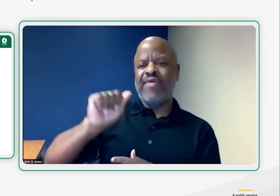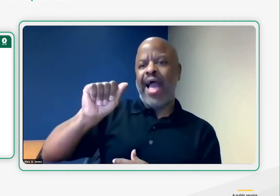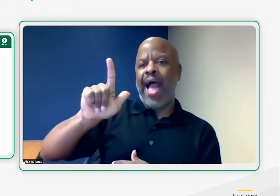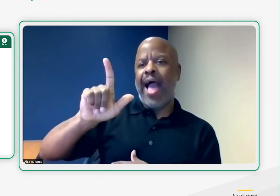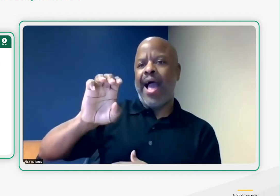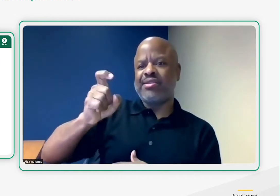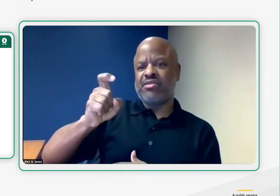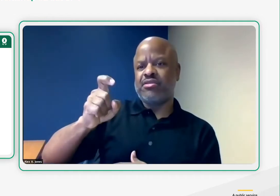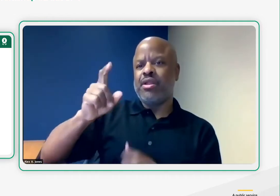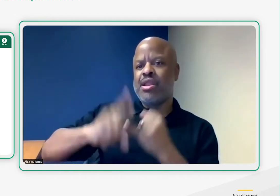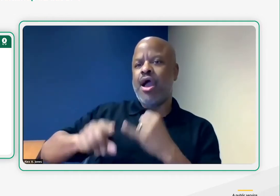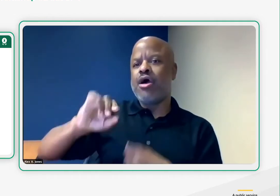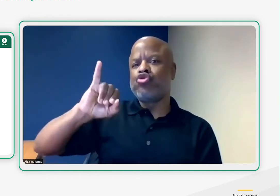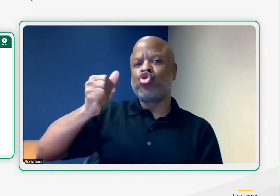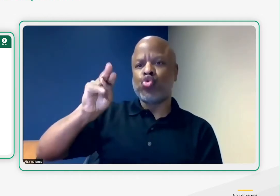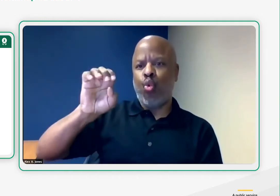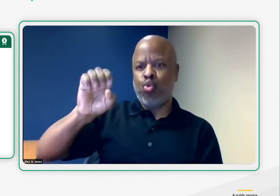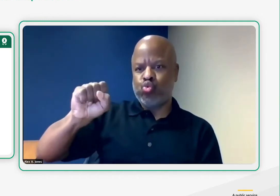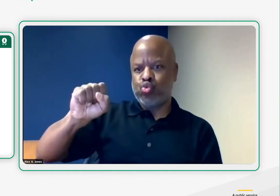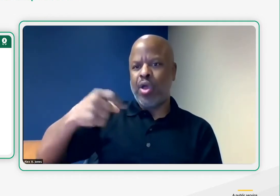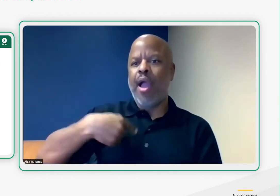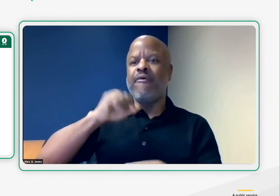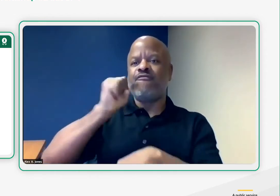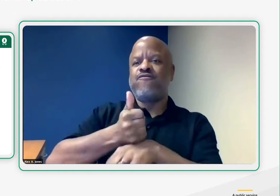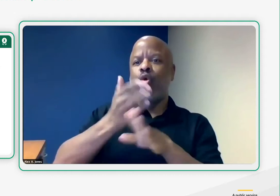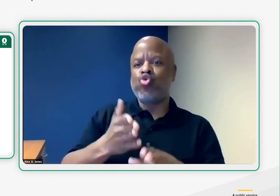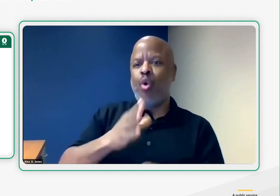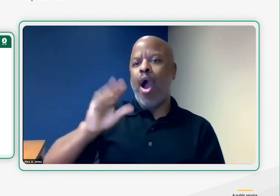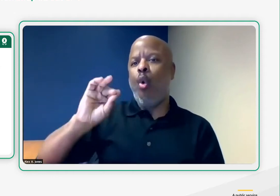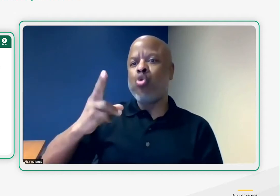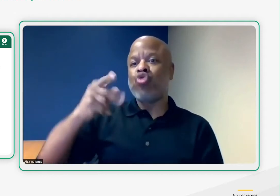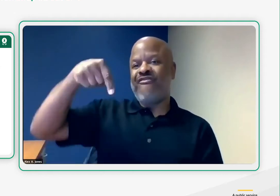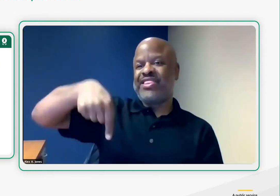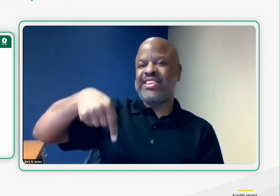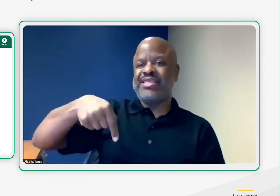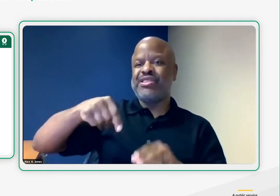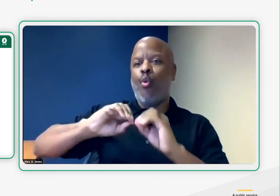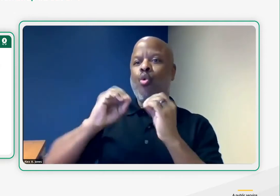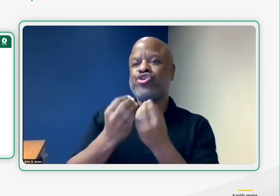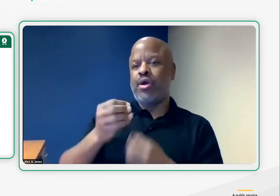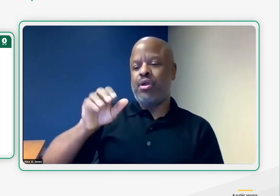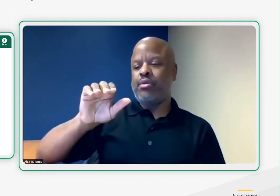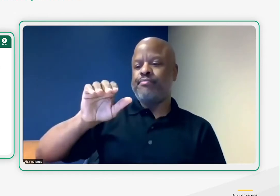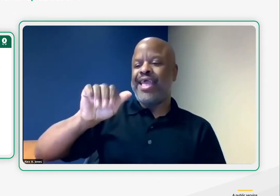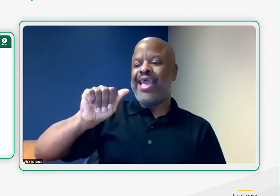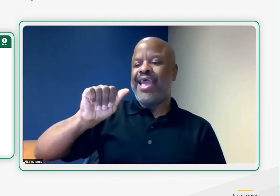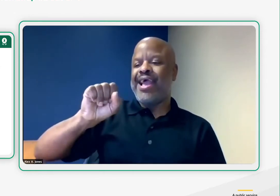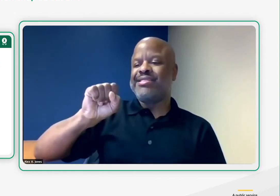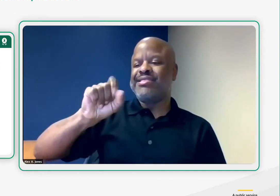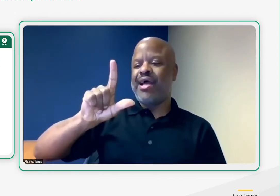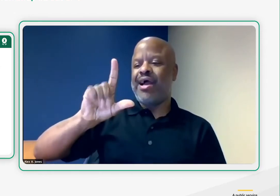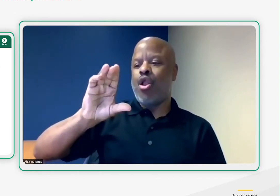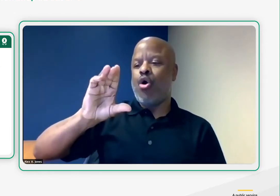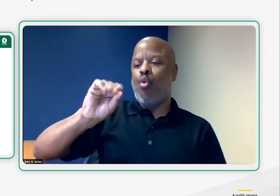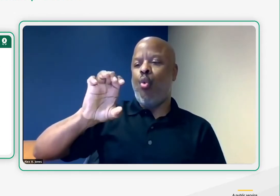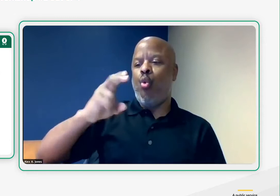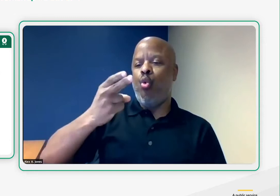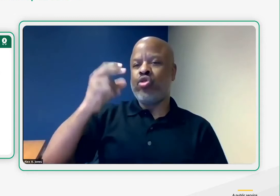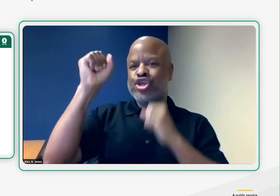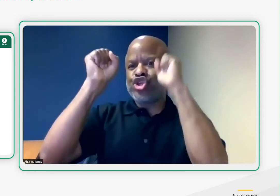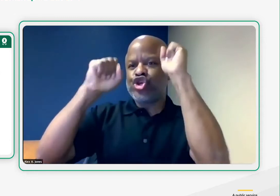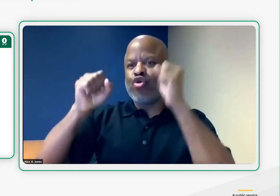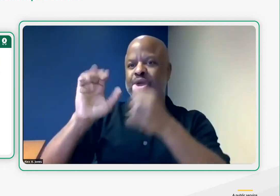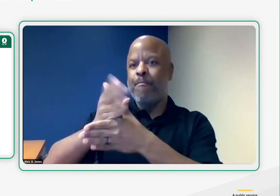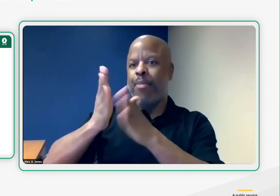My name is Alex Jones, and I am the founder of ASLCoach Strategy Partners.